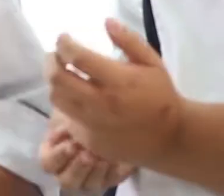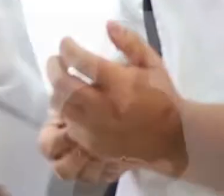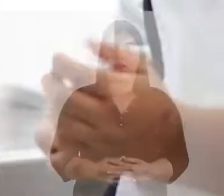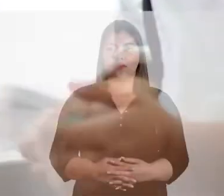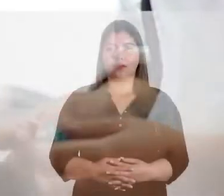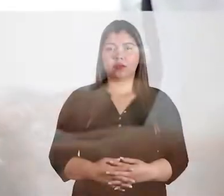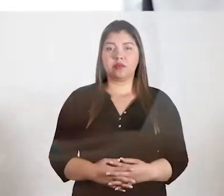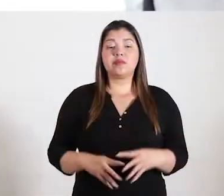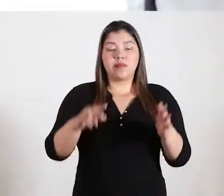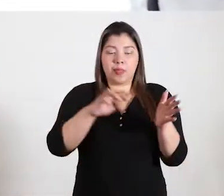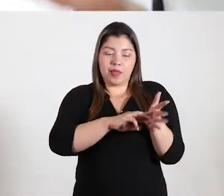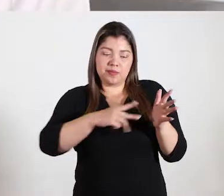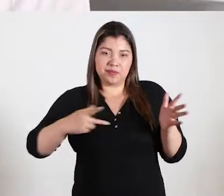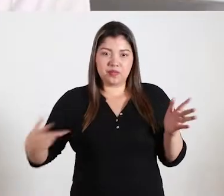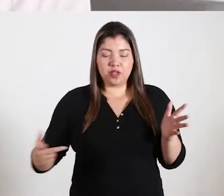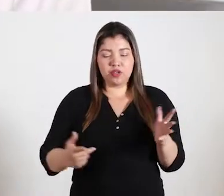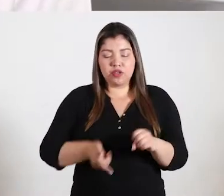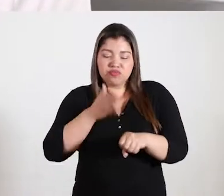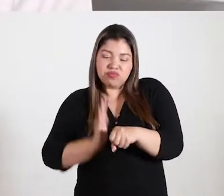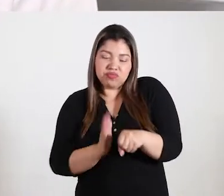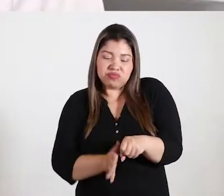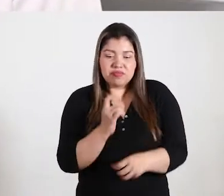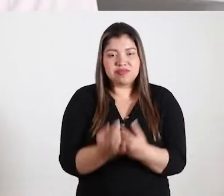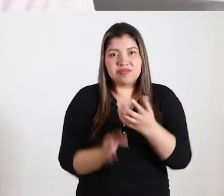I invite you to be part of Colmayor. Study the Technology in Environmental